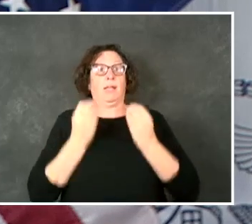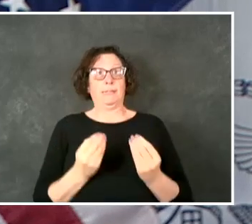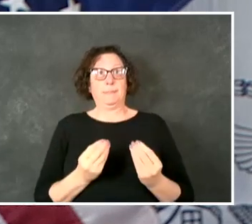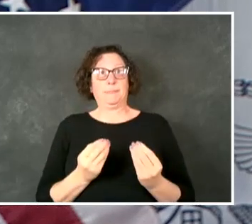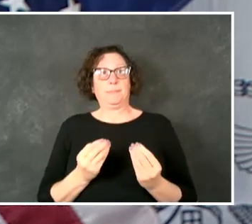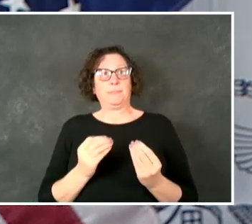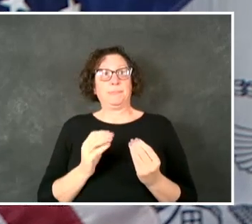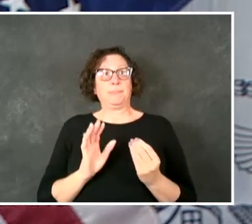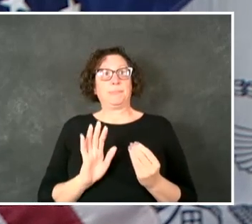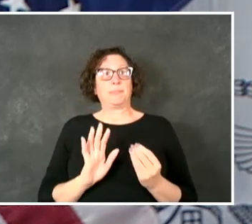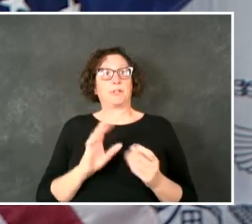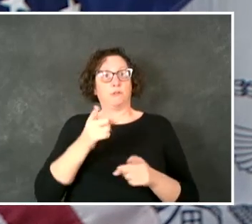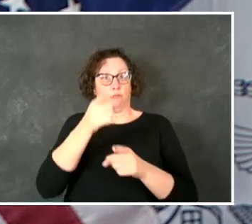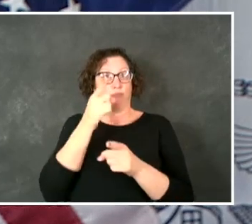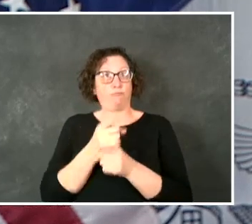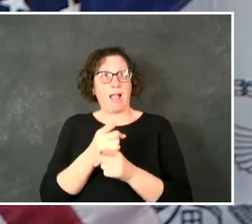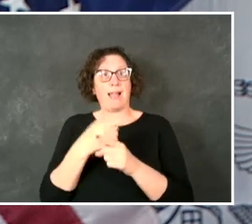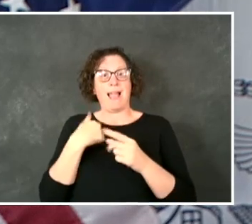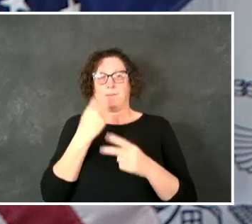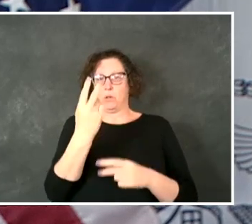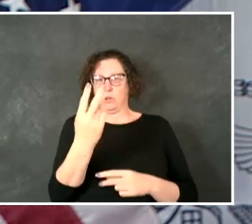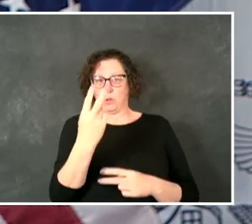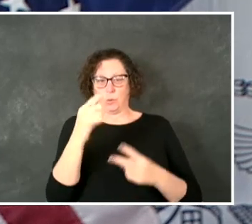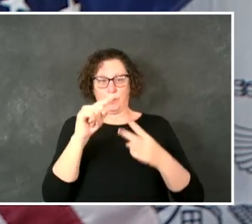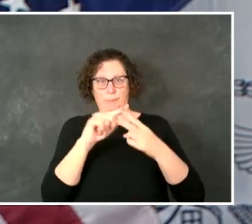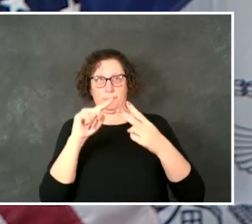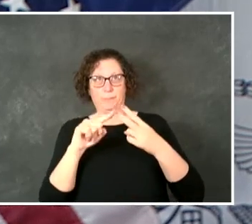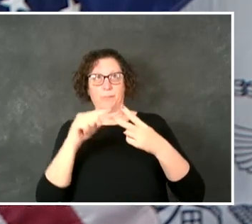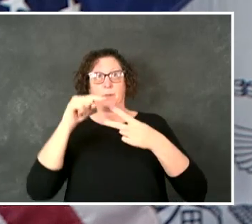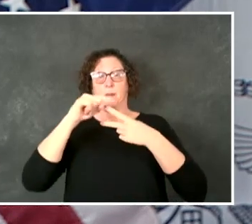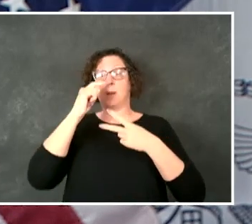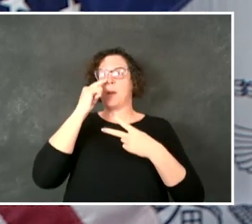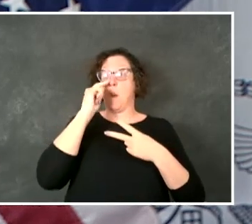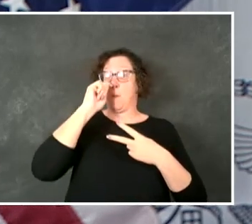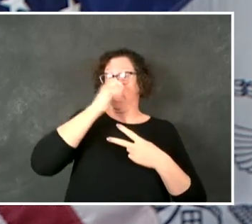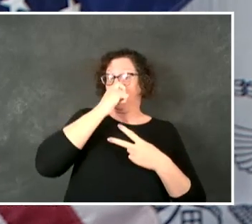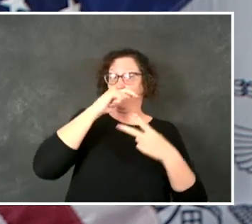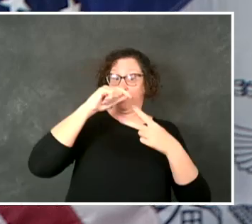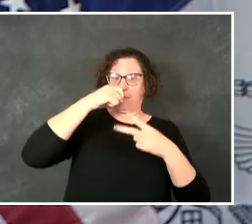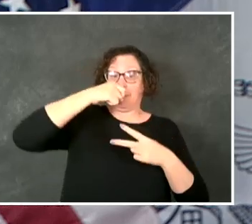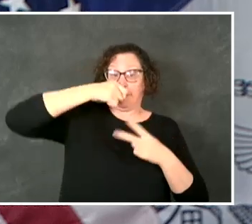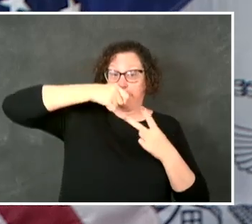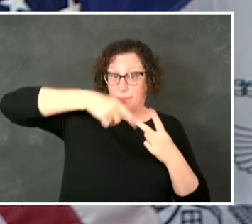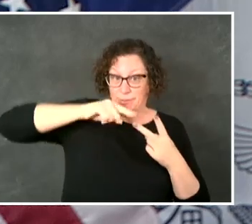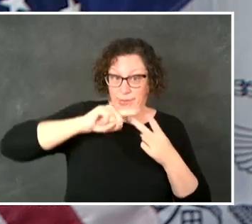THEN PASS TO THE DOCOTRS.